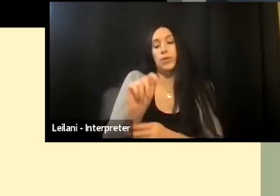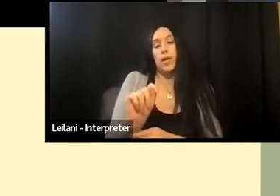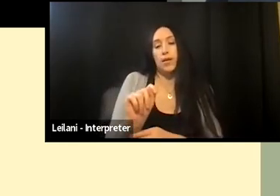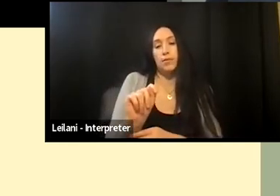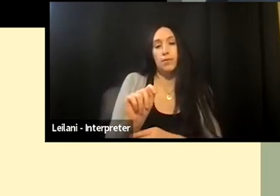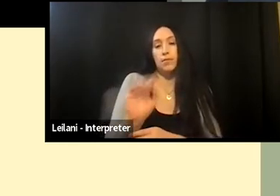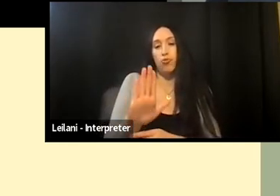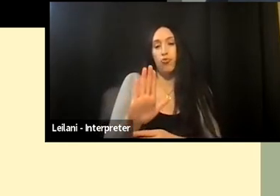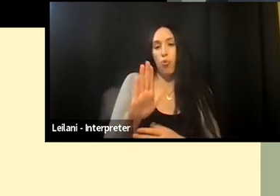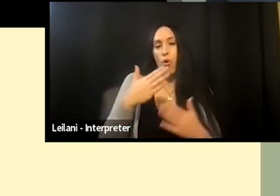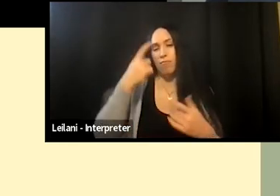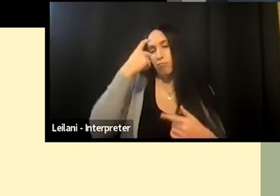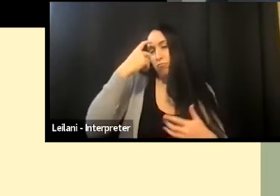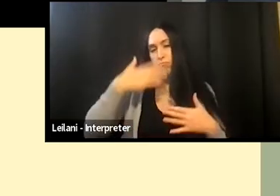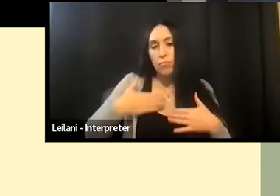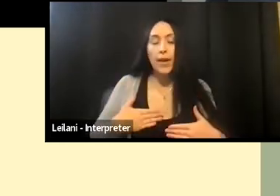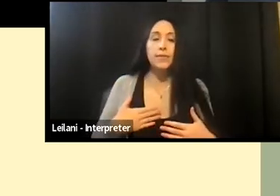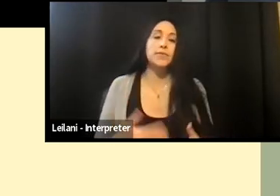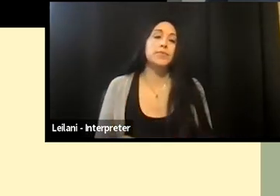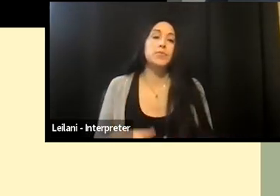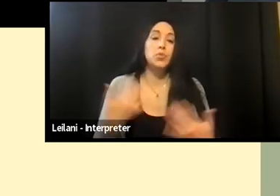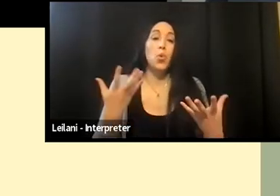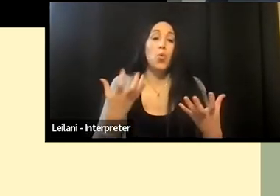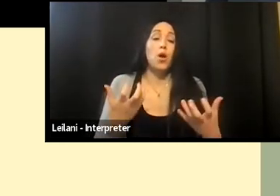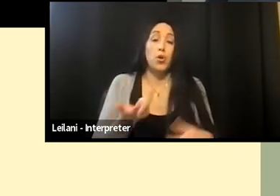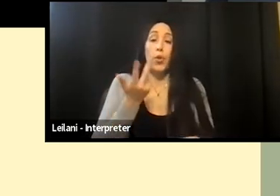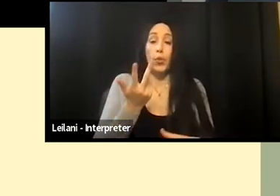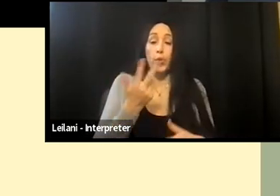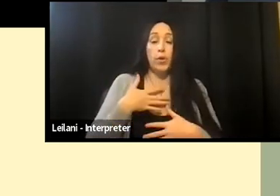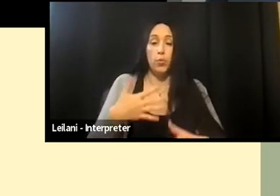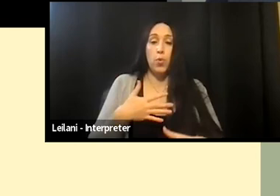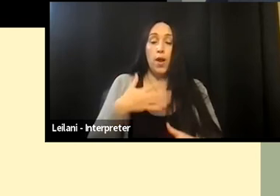Let us take three cleansing breaths inhaling through the nose